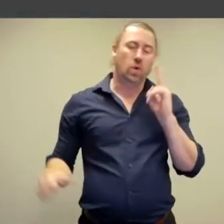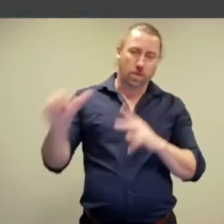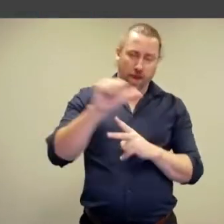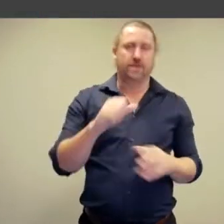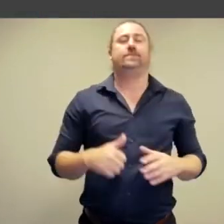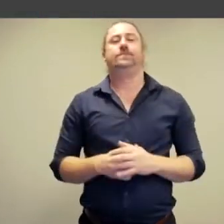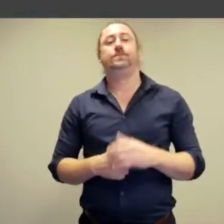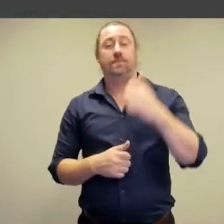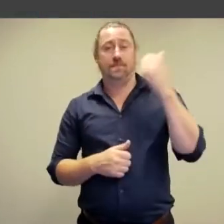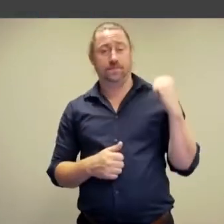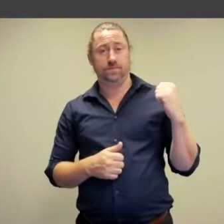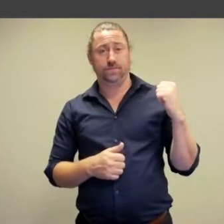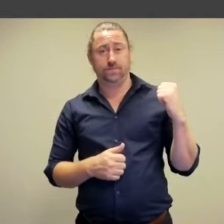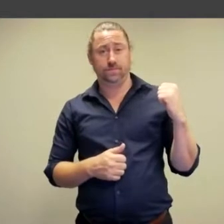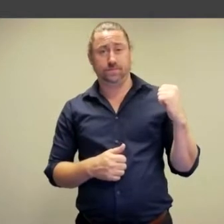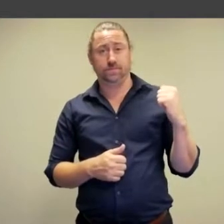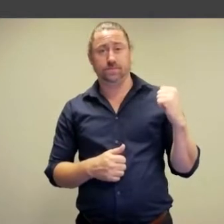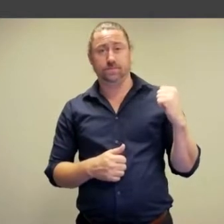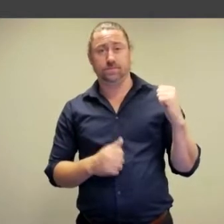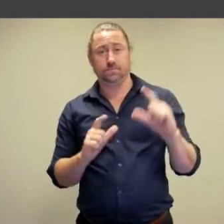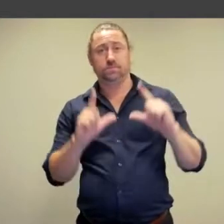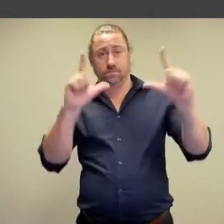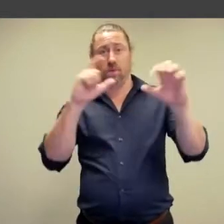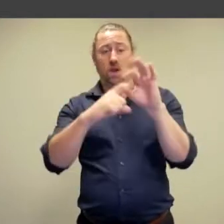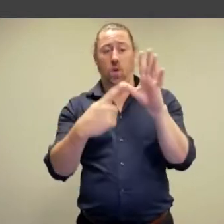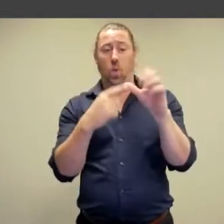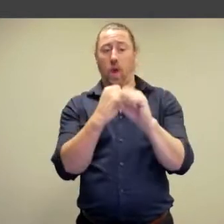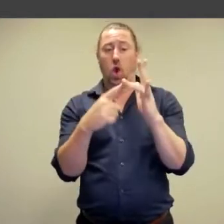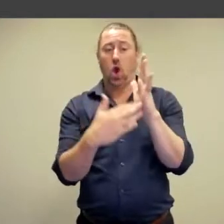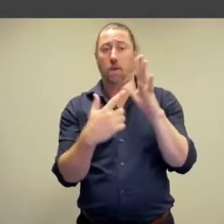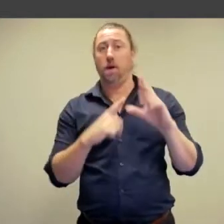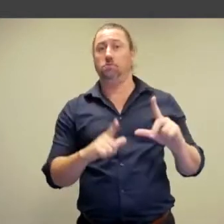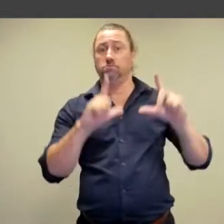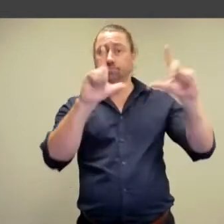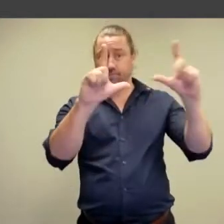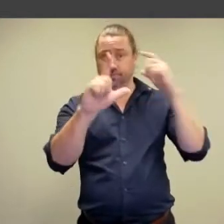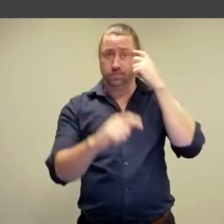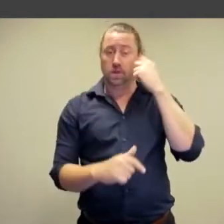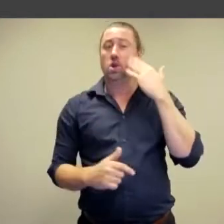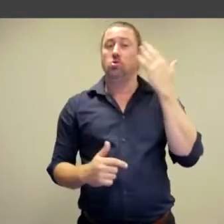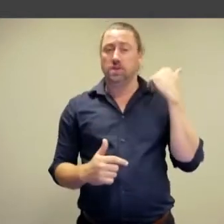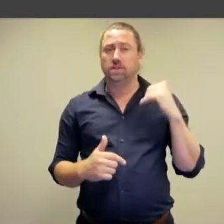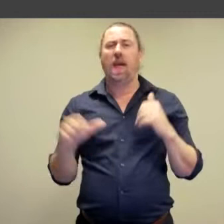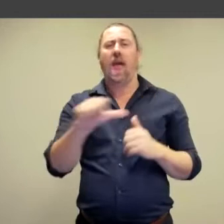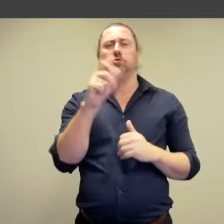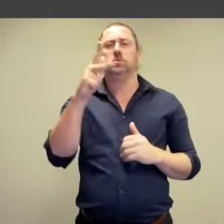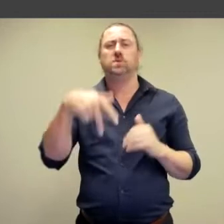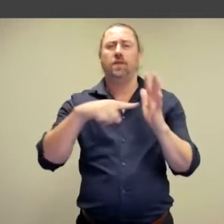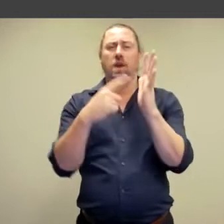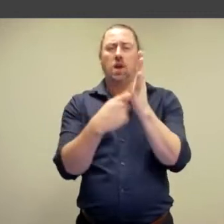This work was recently shown at QAGOMA as part of the most recent Asia Pacific